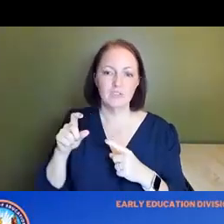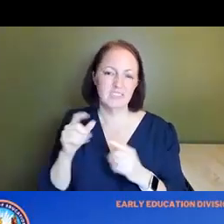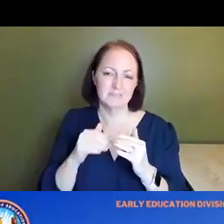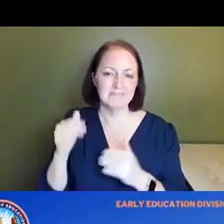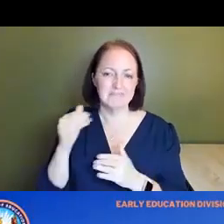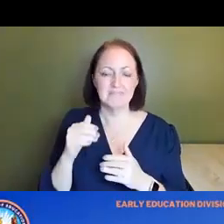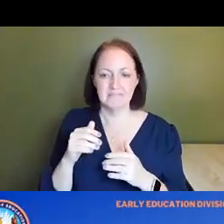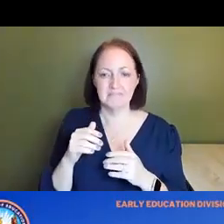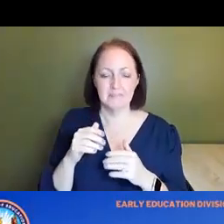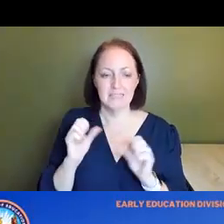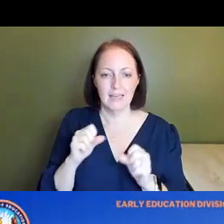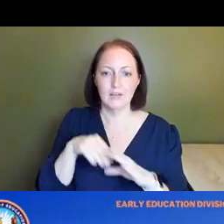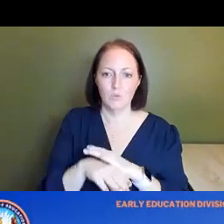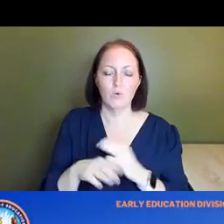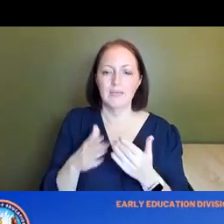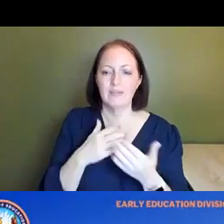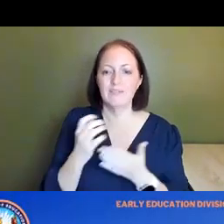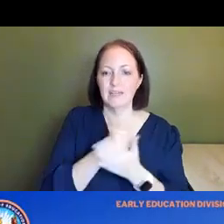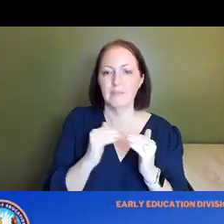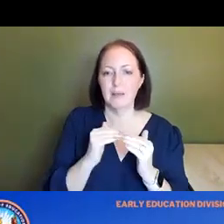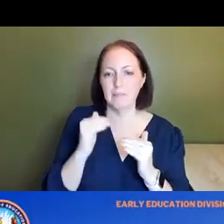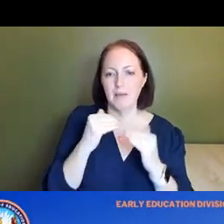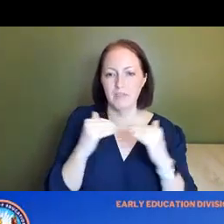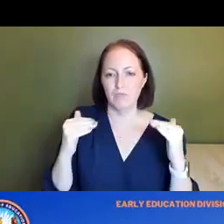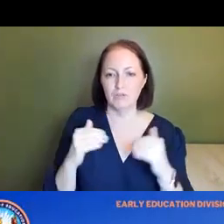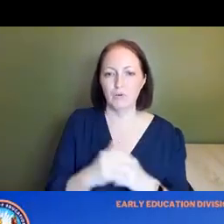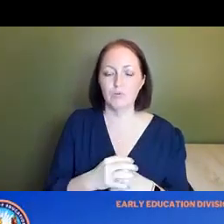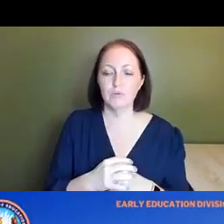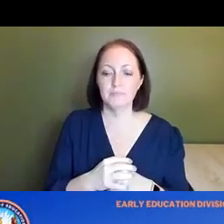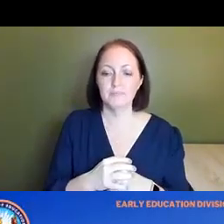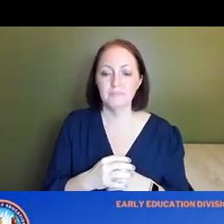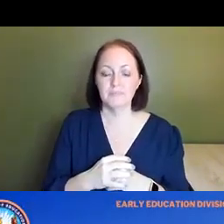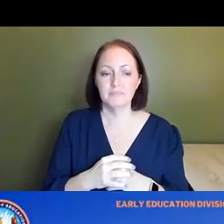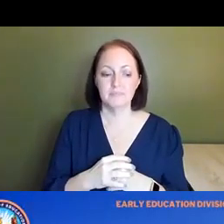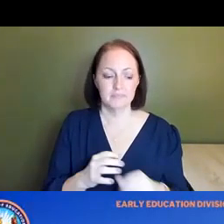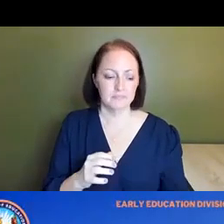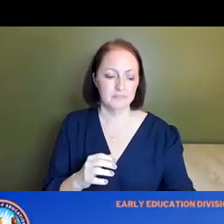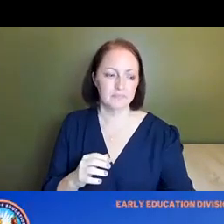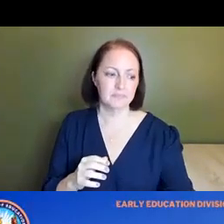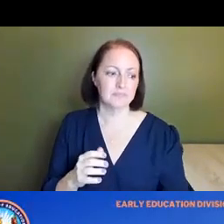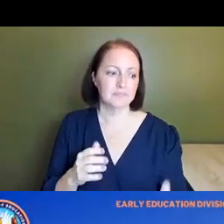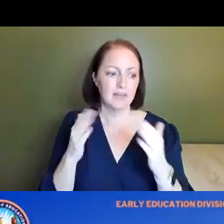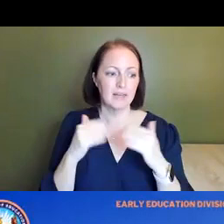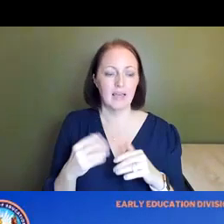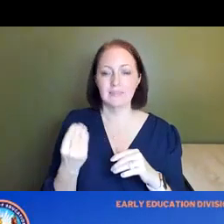above eligibility threshold can also be enrolled. So as we move to our next slide as we've been